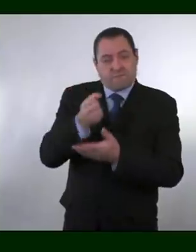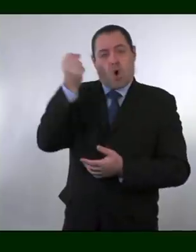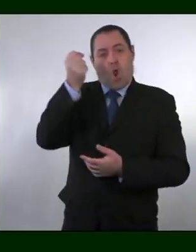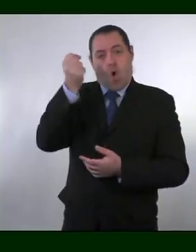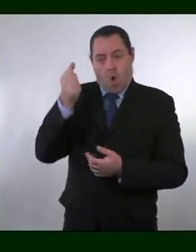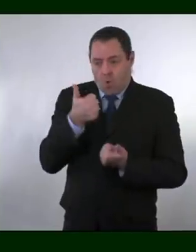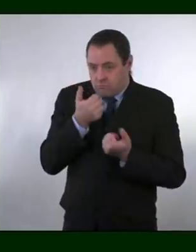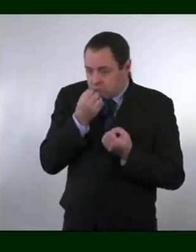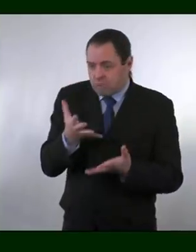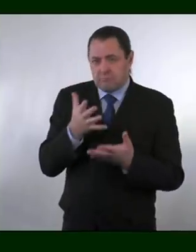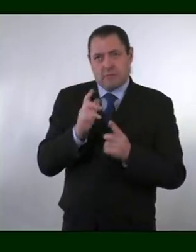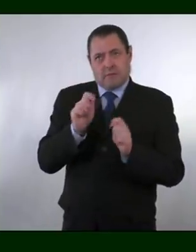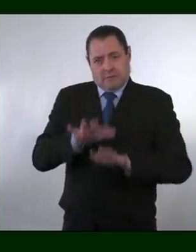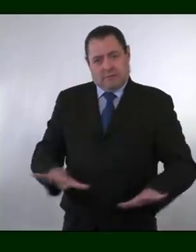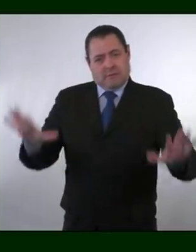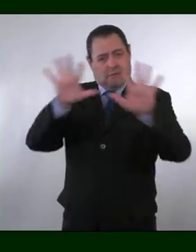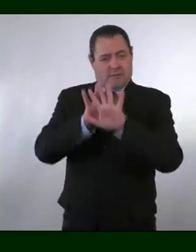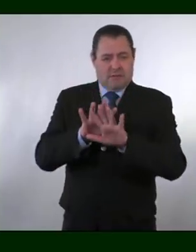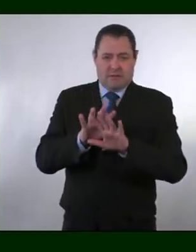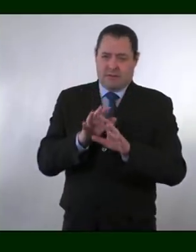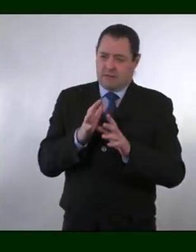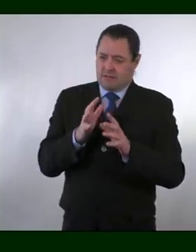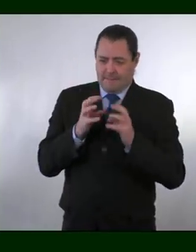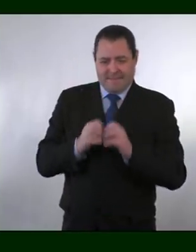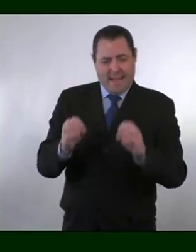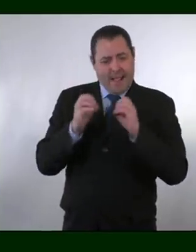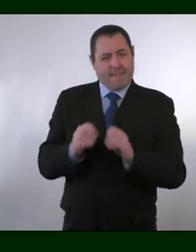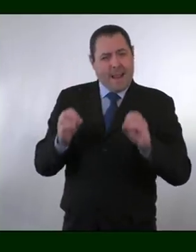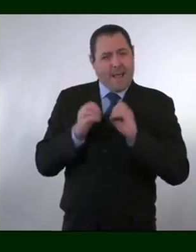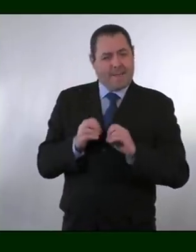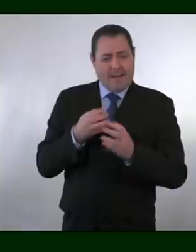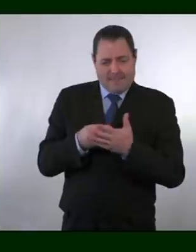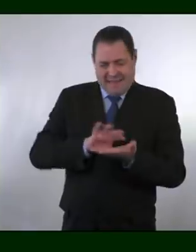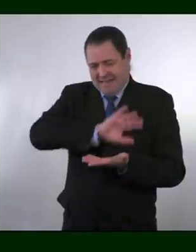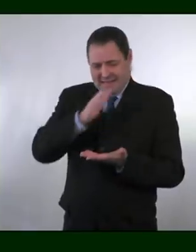UK; and the billions and billions of pounds that have been found to help people across